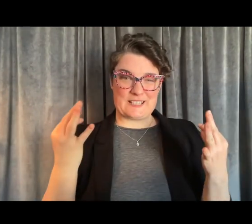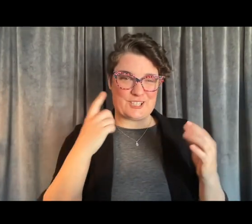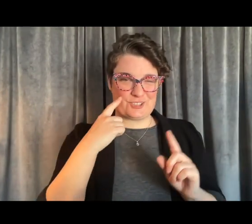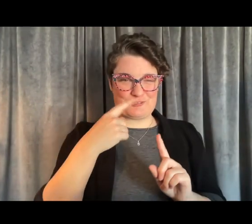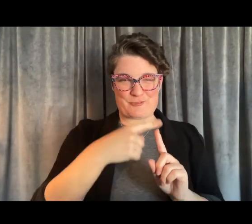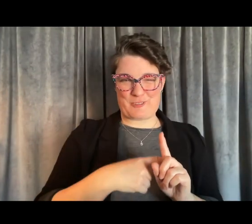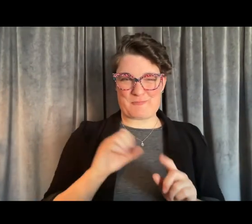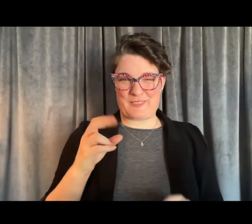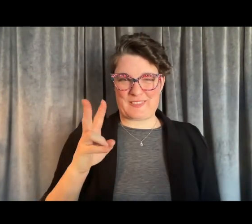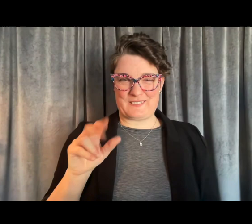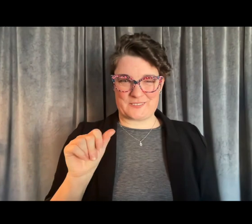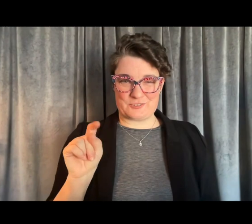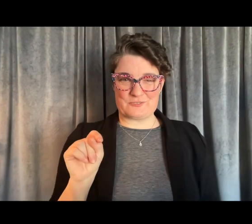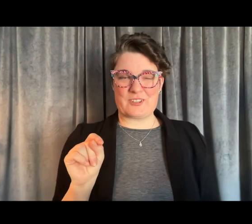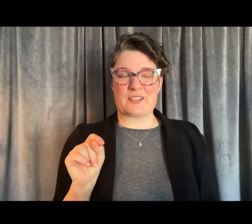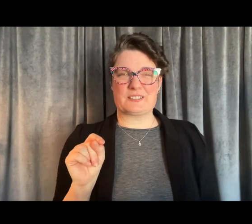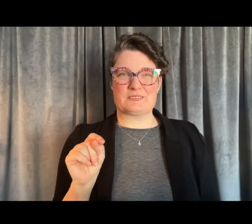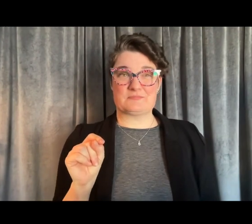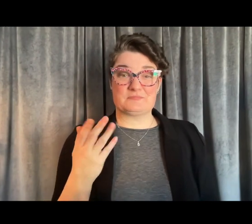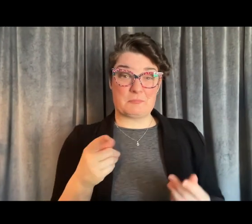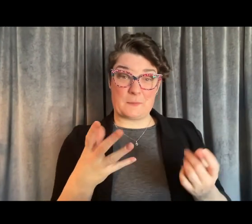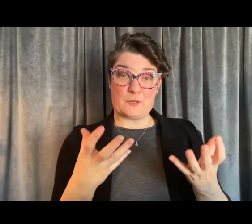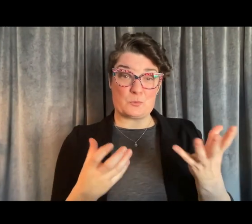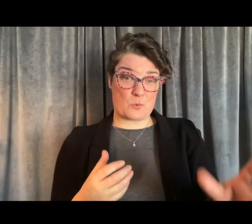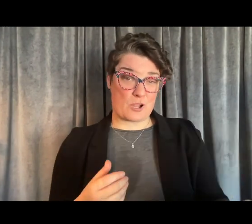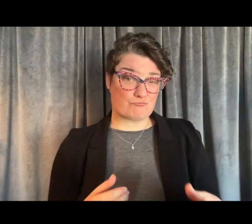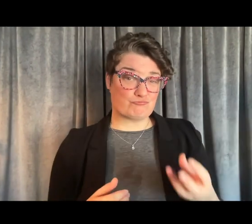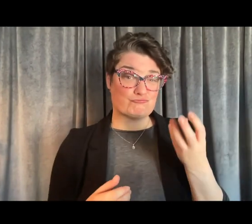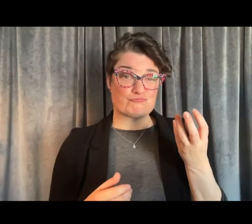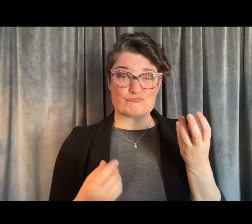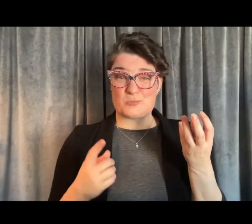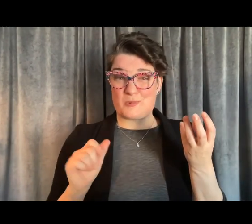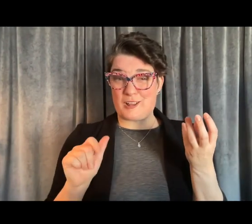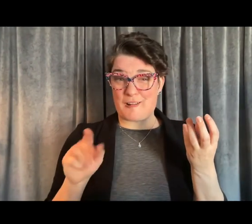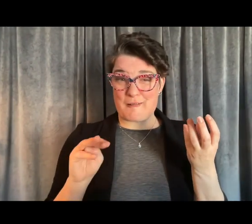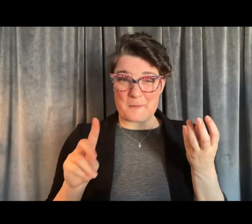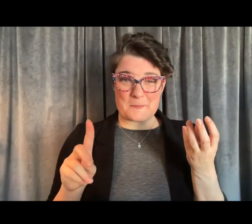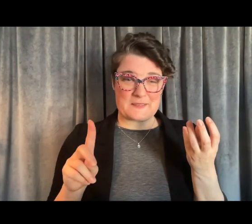You may want to hold an almond in your hand or eat an almond